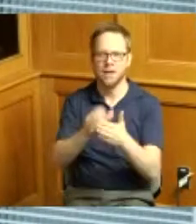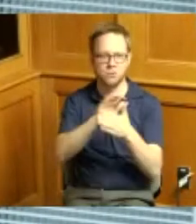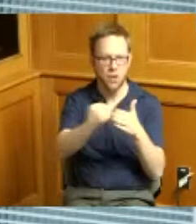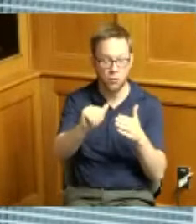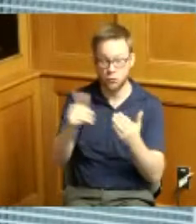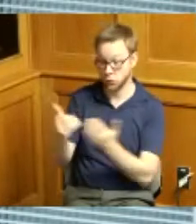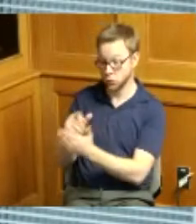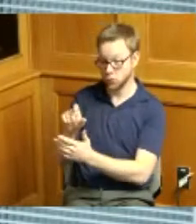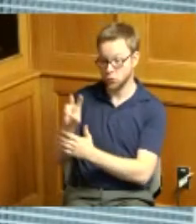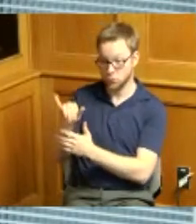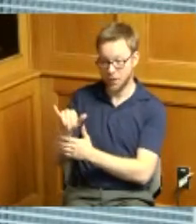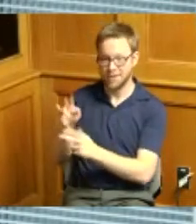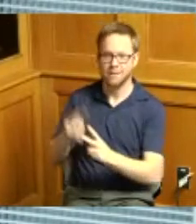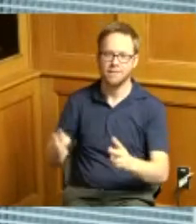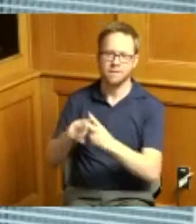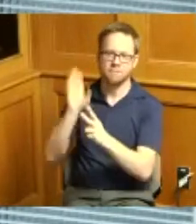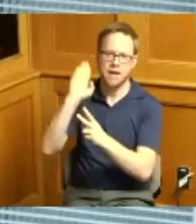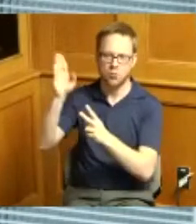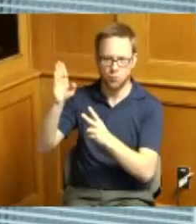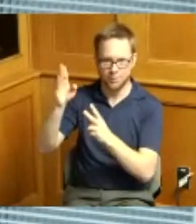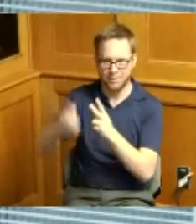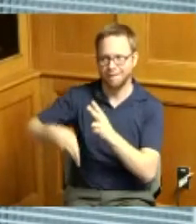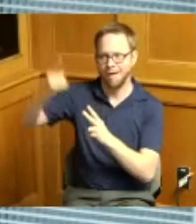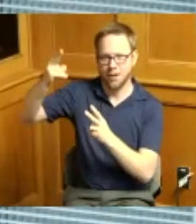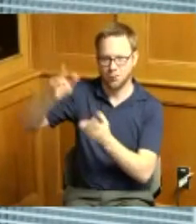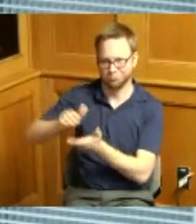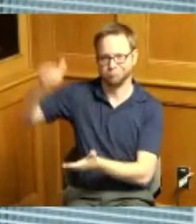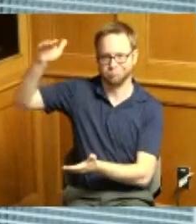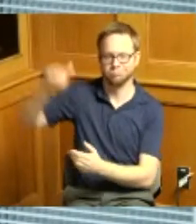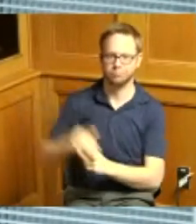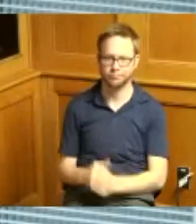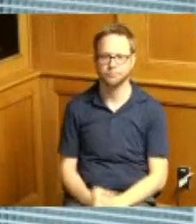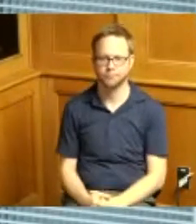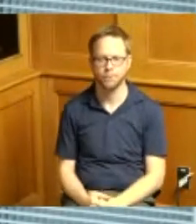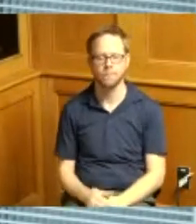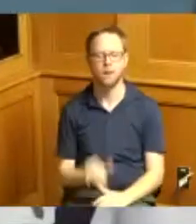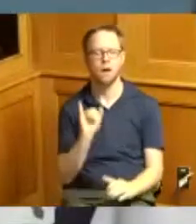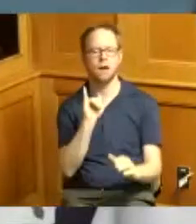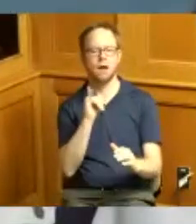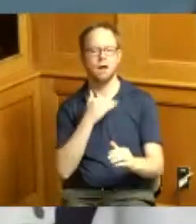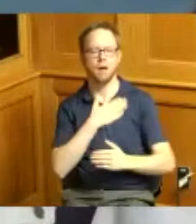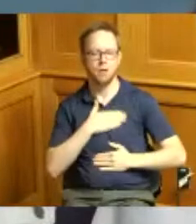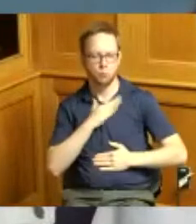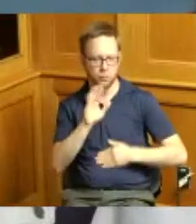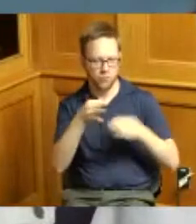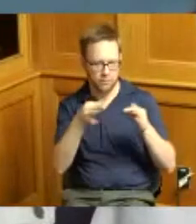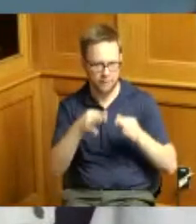amount of money than a renewal levy gotcha yeah I appreciate that because I'm looking at